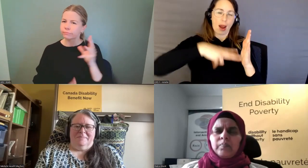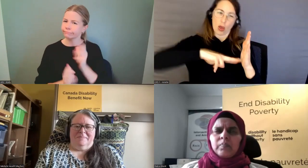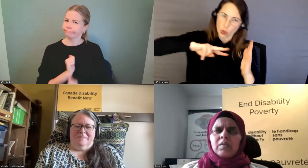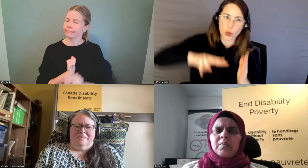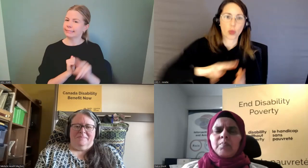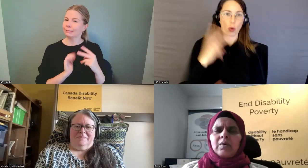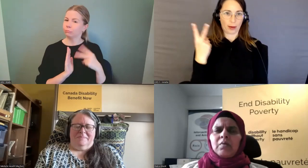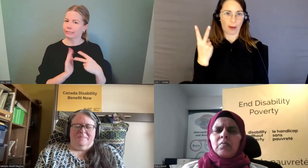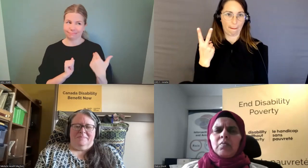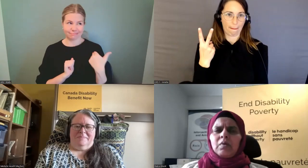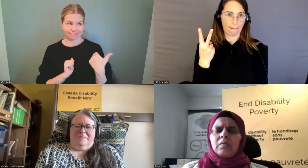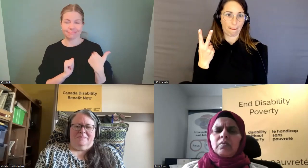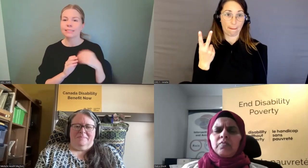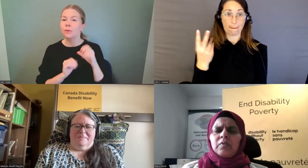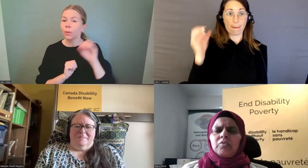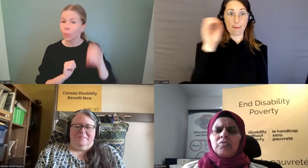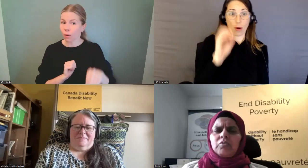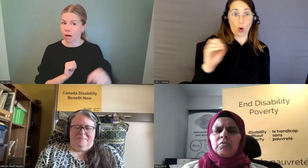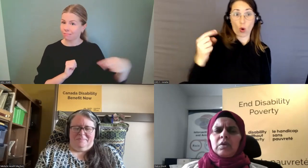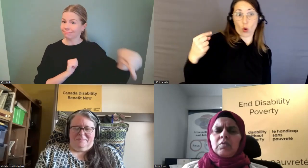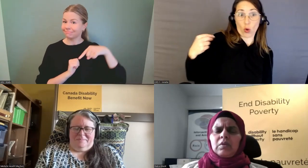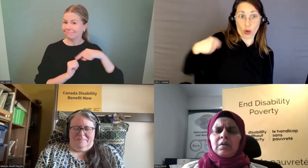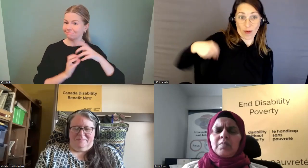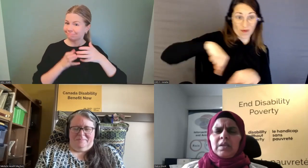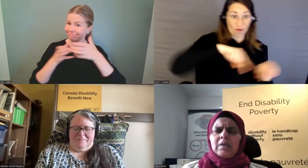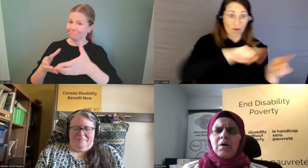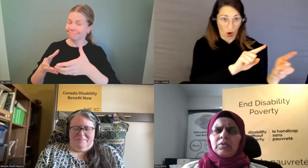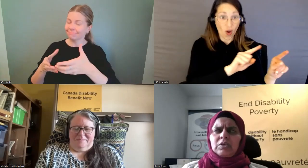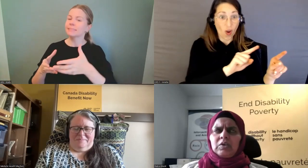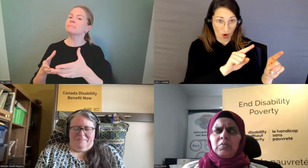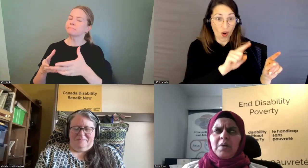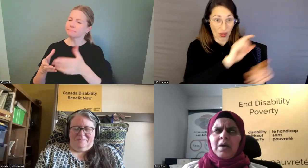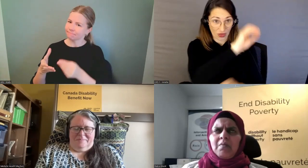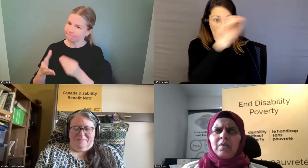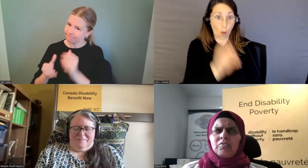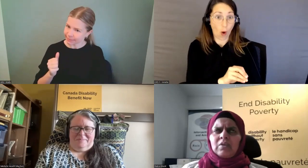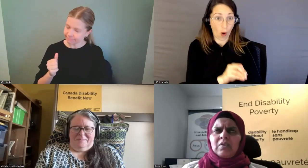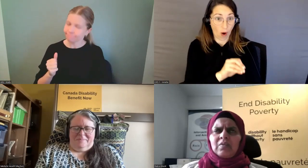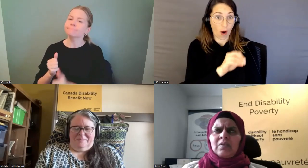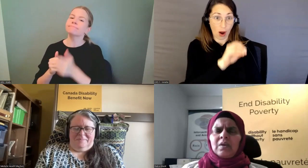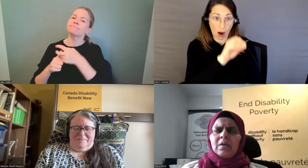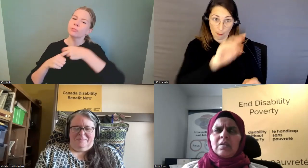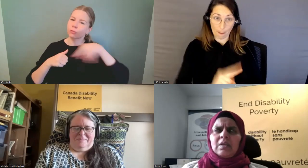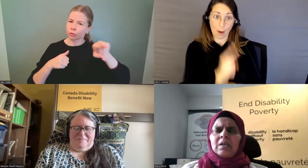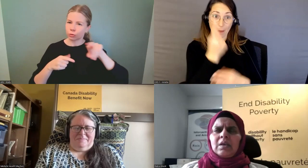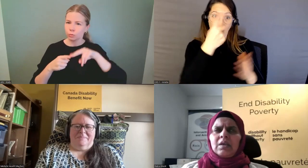THE BILL WAS REFERRED TO -- YOU KNOW, THE COMMITTEE CALLED HUMA, WHICH IS THE HUMAN